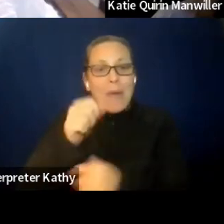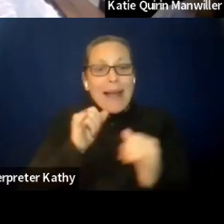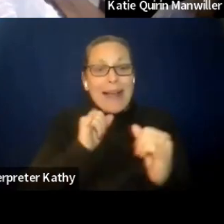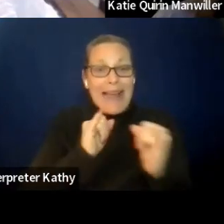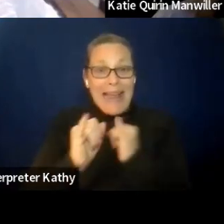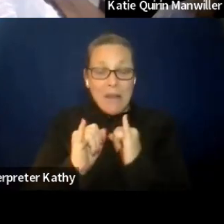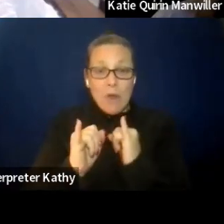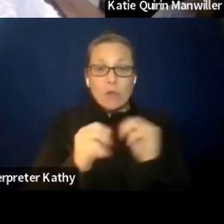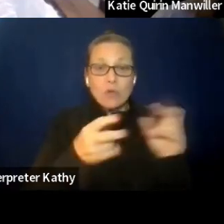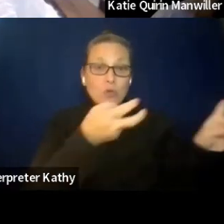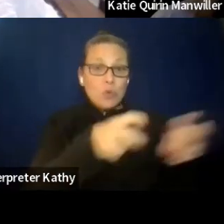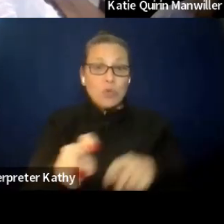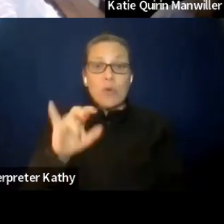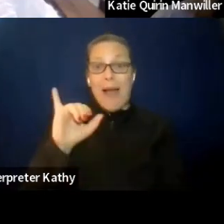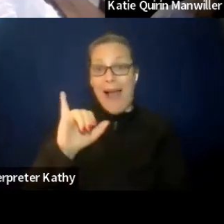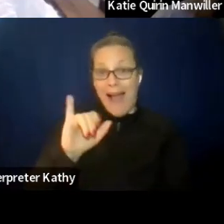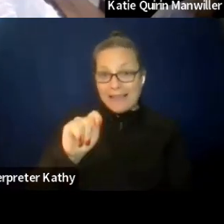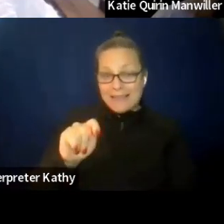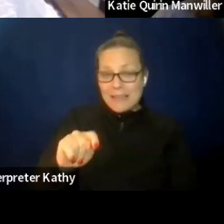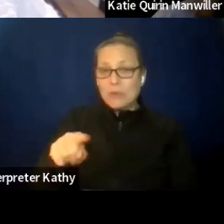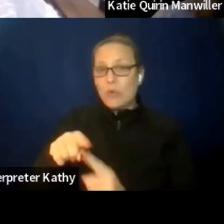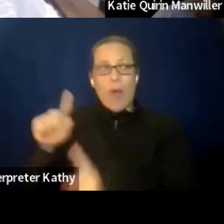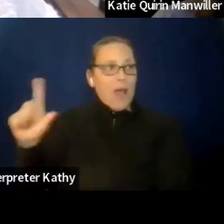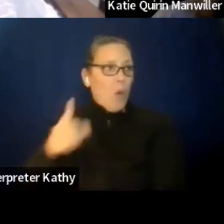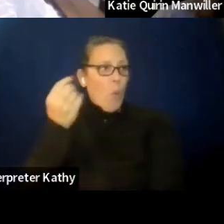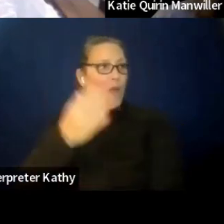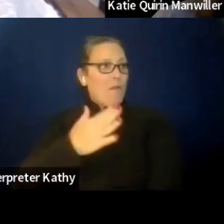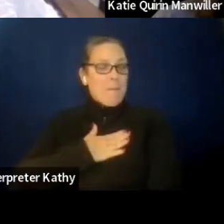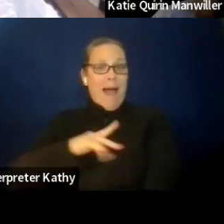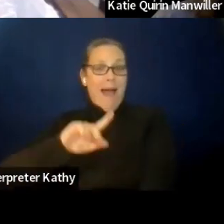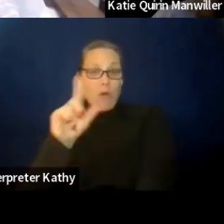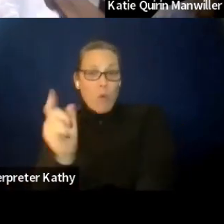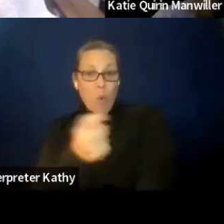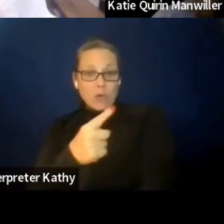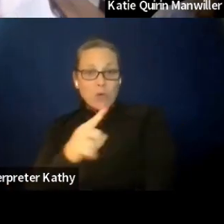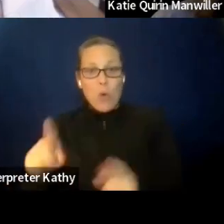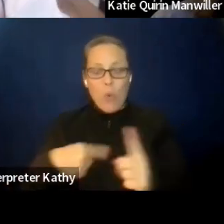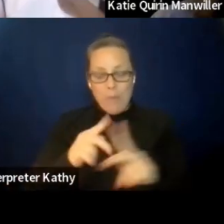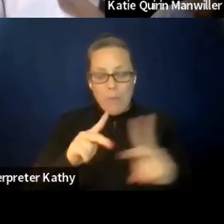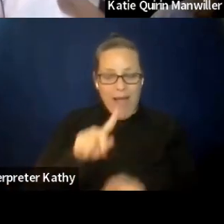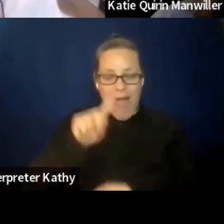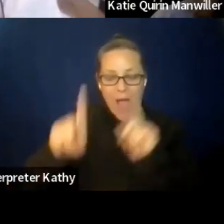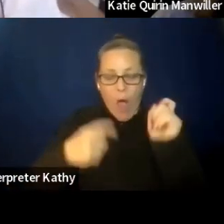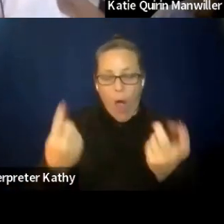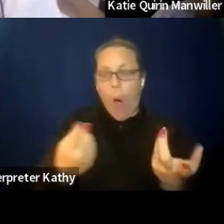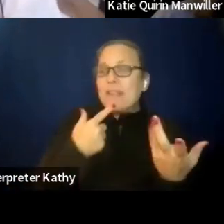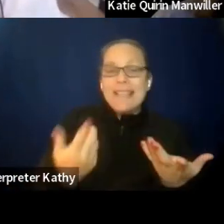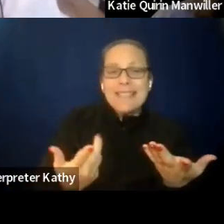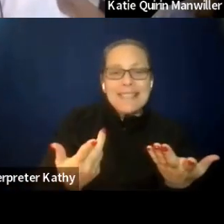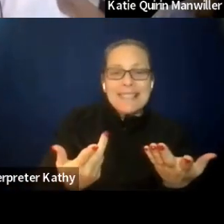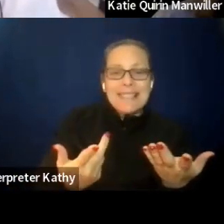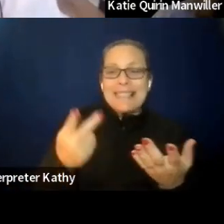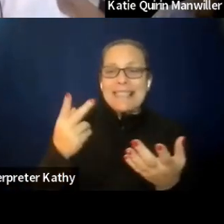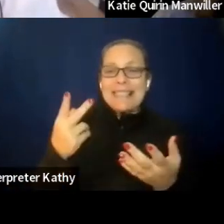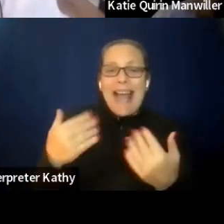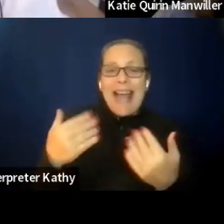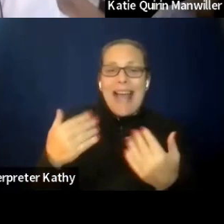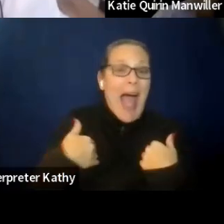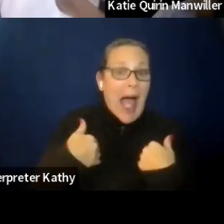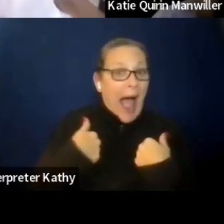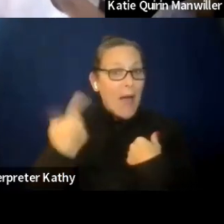so much trouble with the phone and I remember interviewing, moving from IT into libraries, one of my questions when